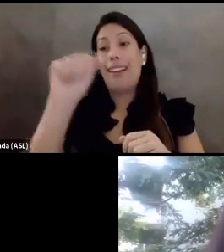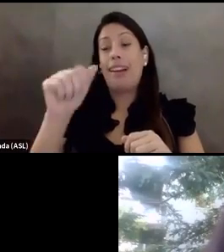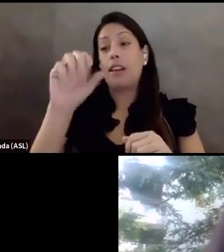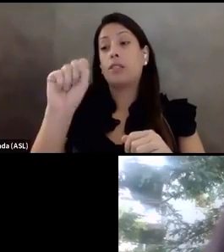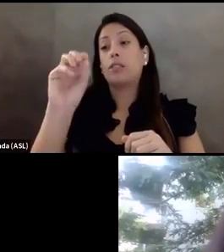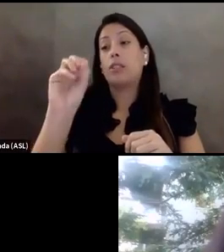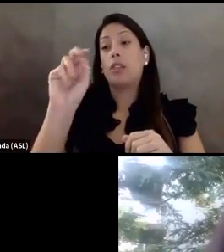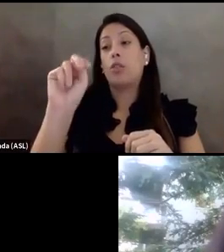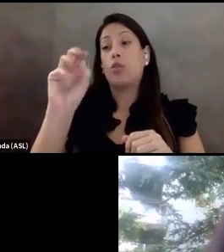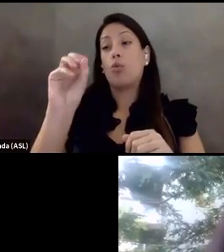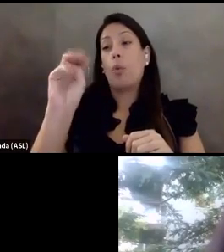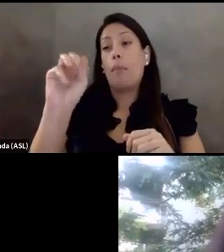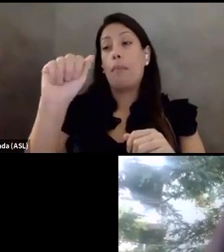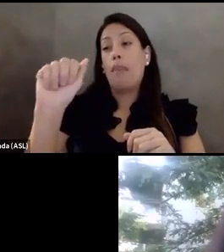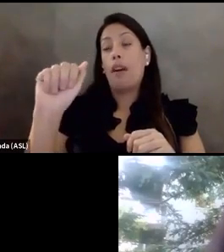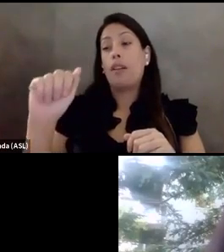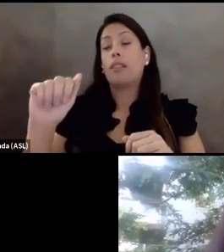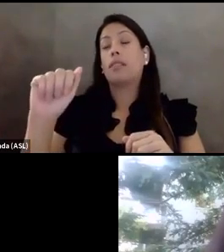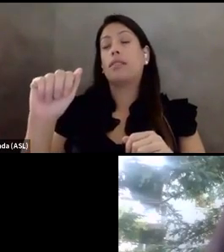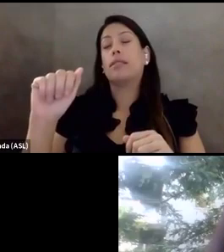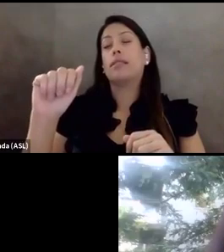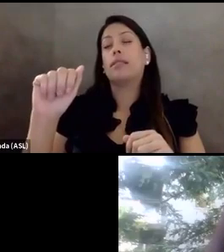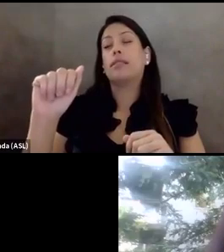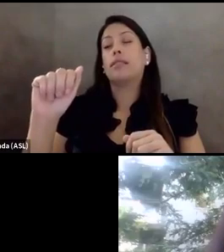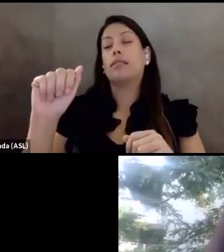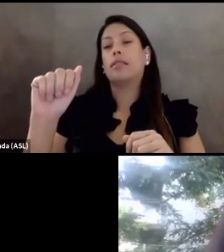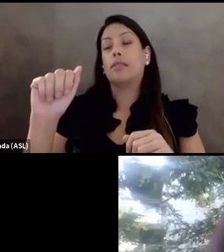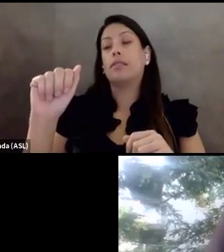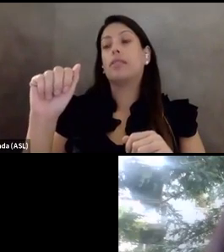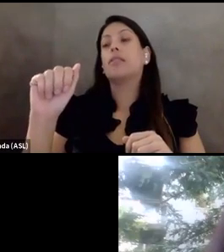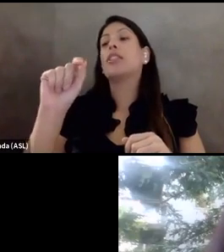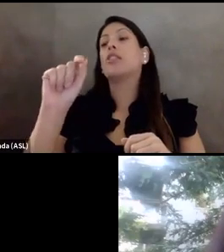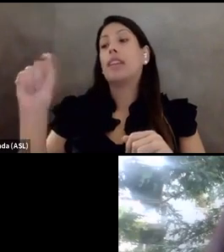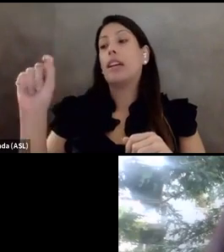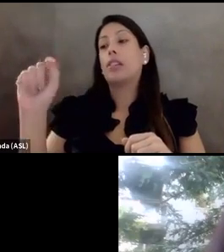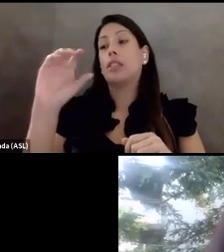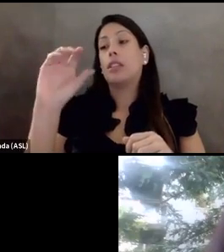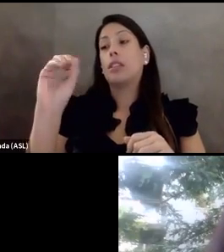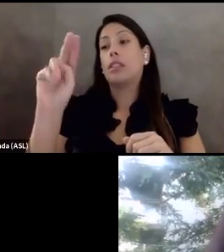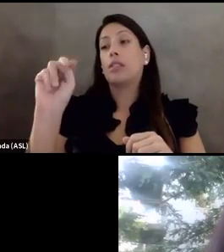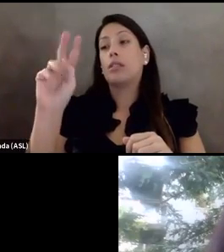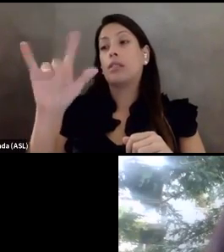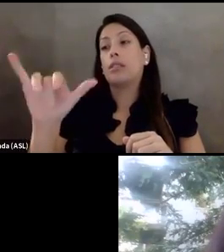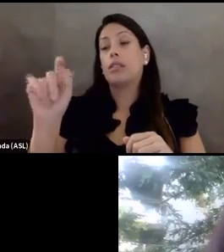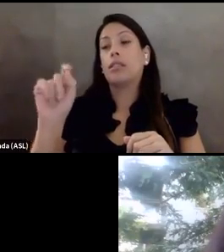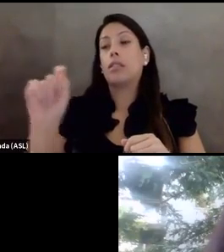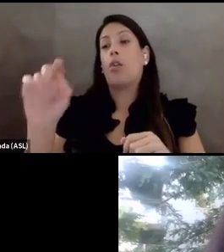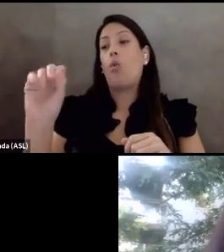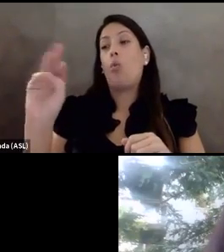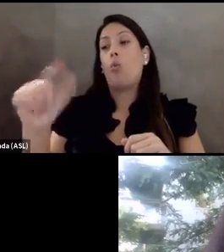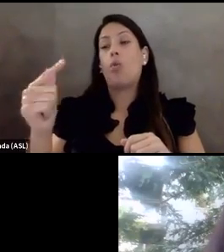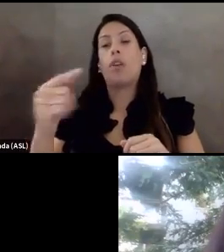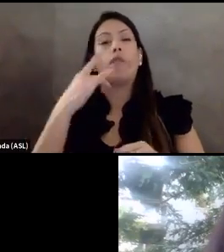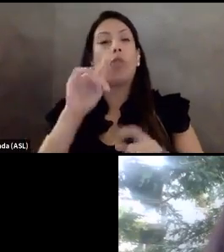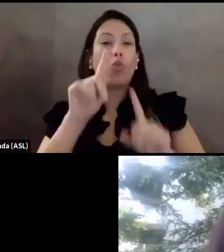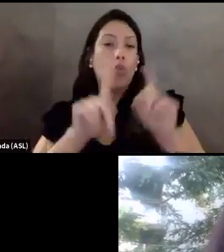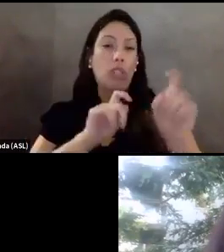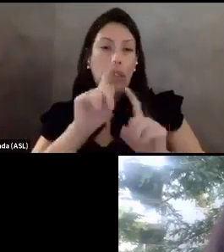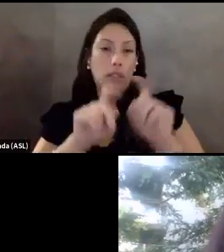Once again, that's publicaffairs@Sonoma-County.org. You also can leave your questions in the